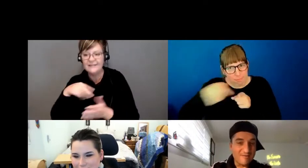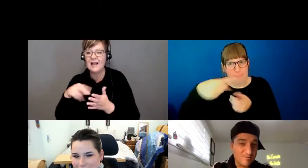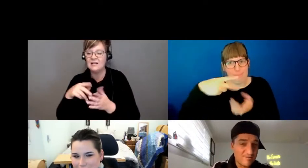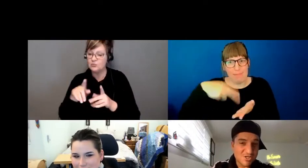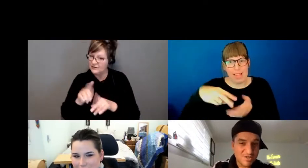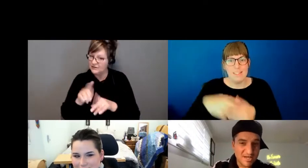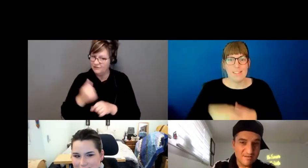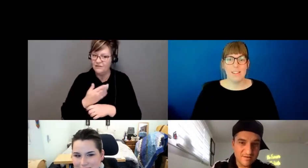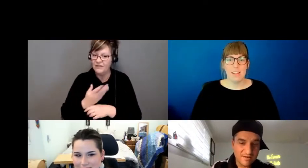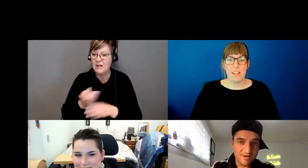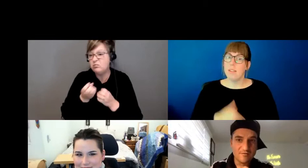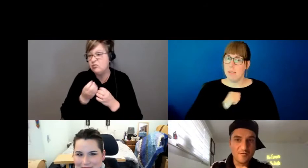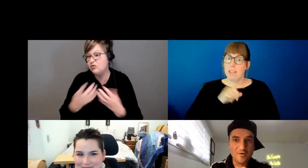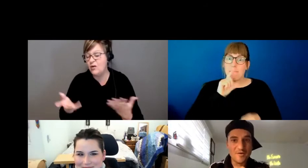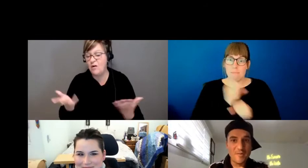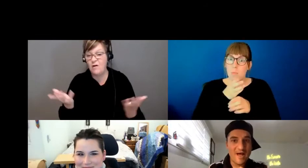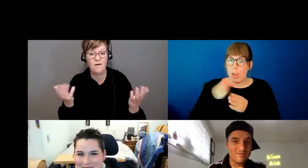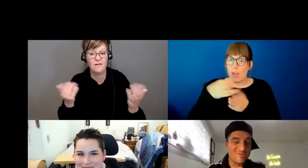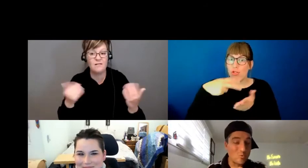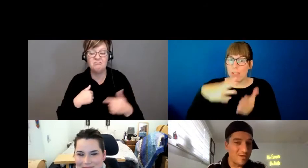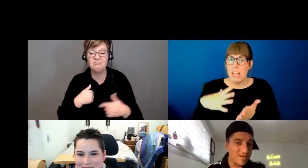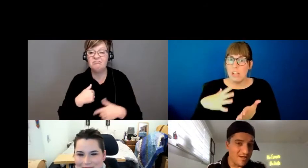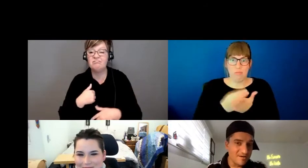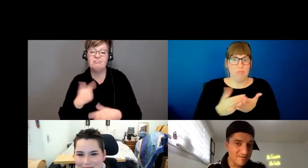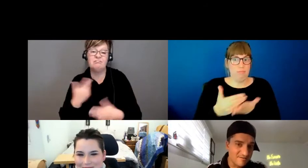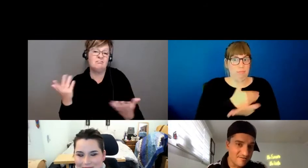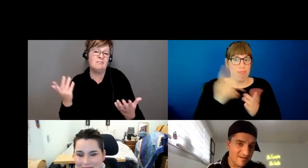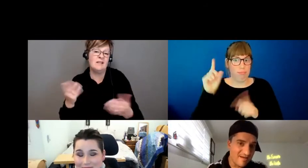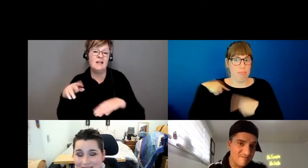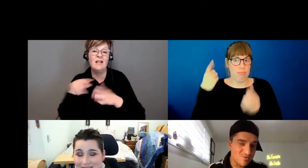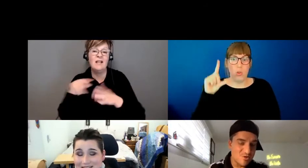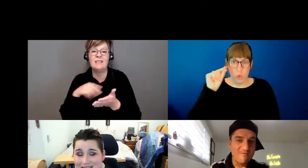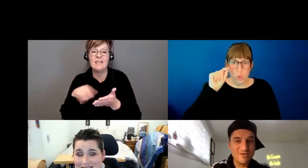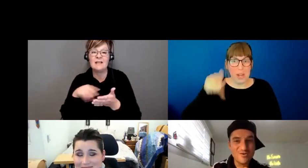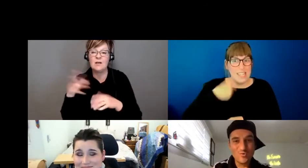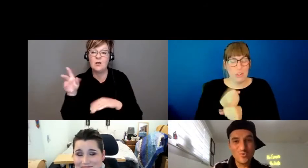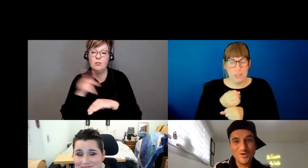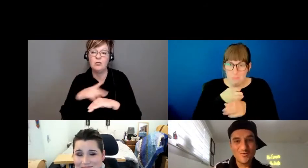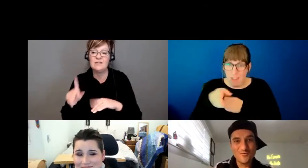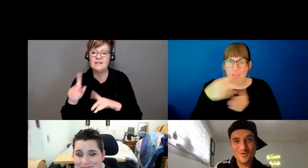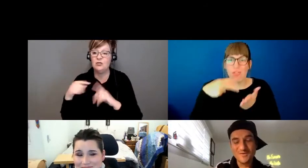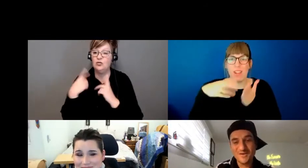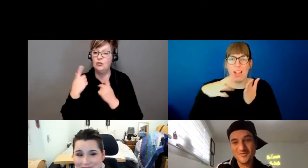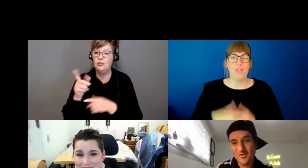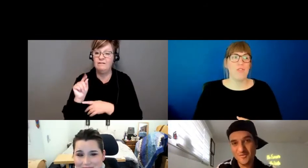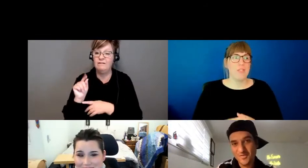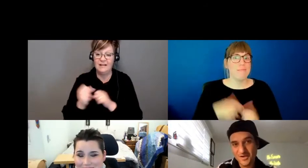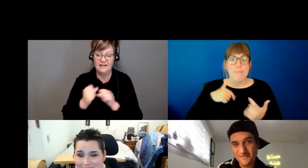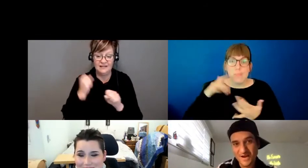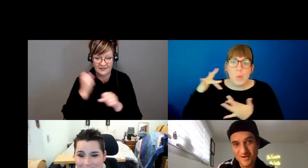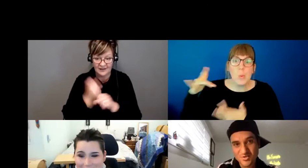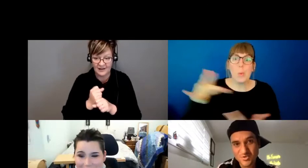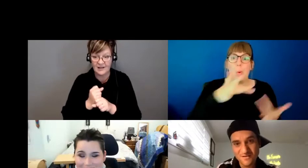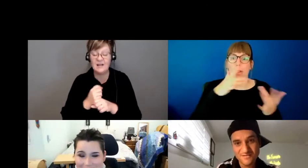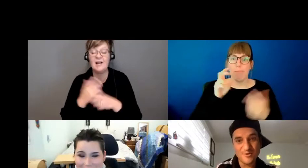AS A PROFESSIONAL DANCER FOR MANY YEARS. I HAVE PERFORMED IN OVER 35 COUNTRIES AROUND